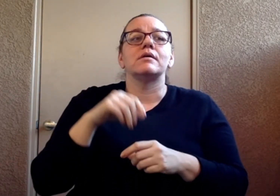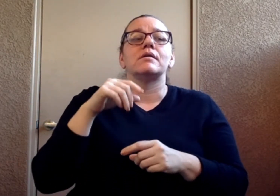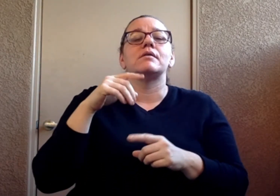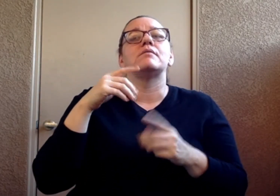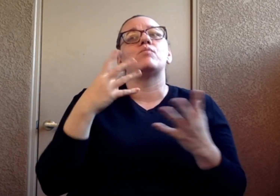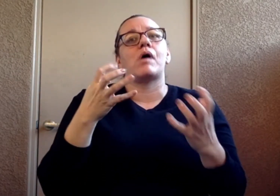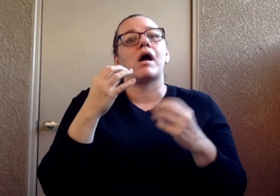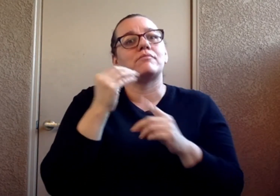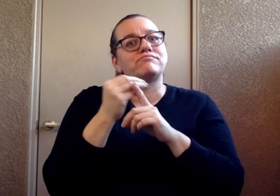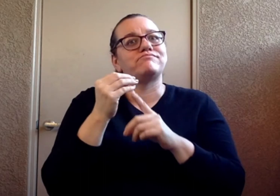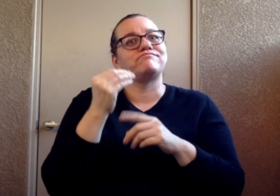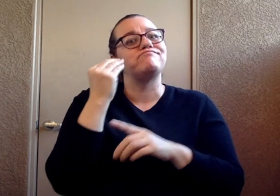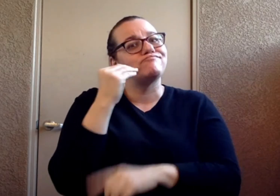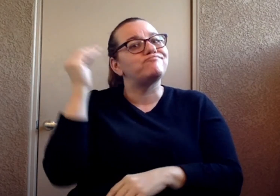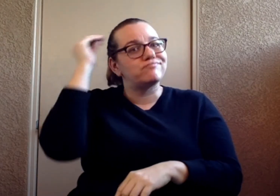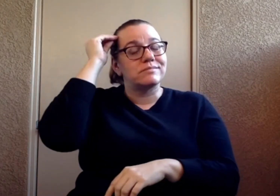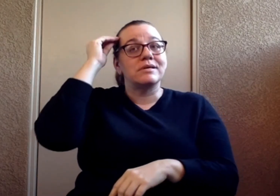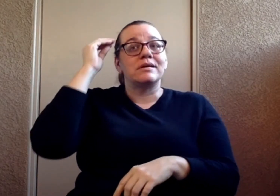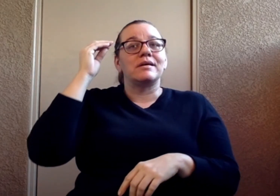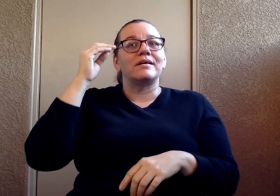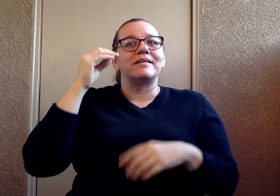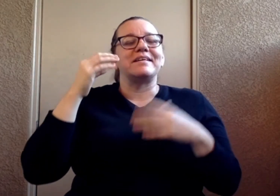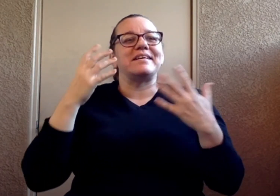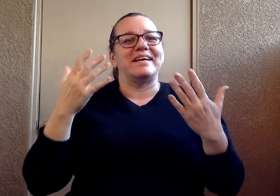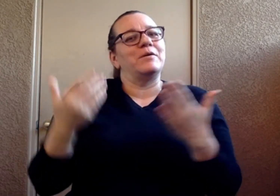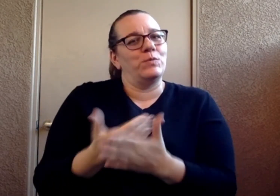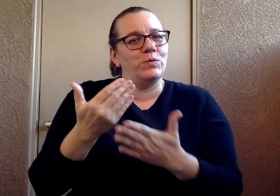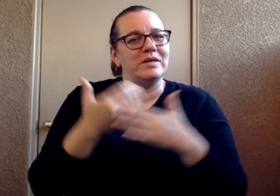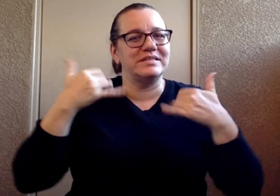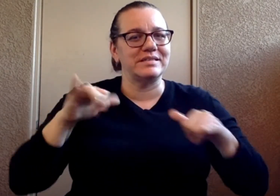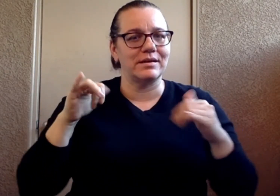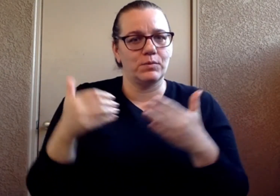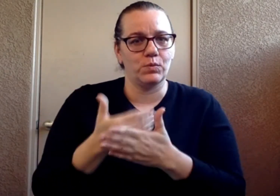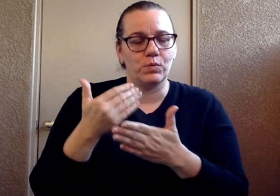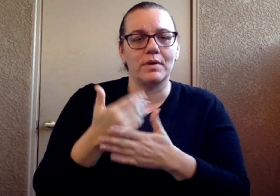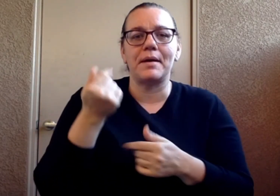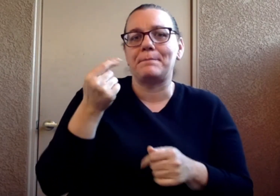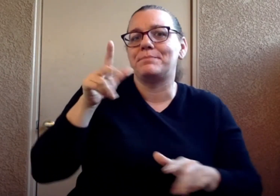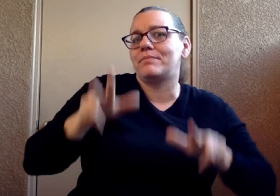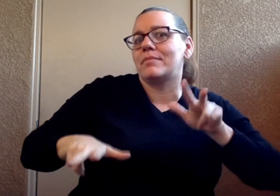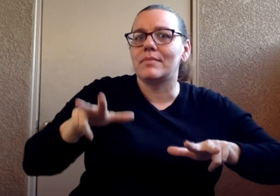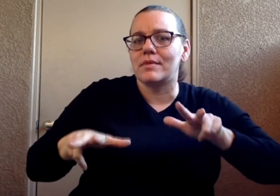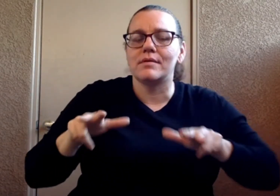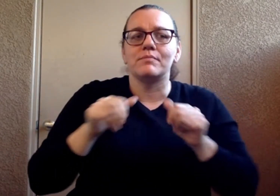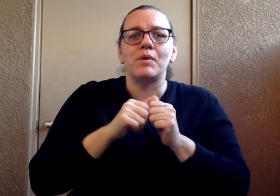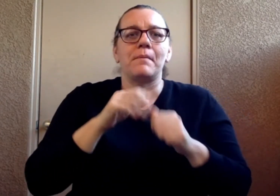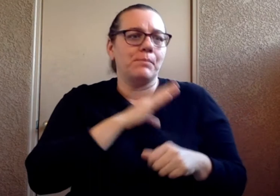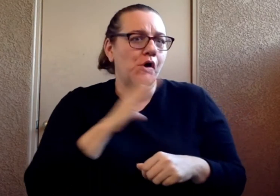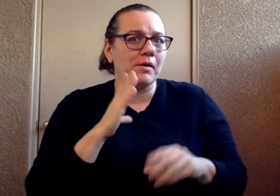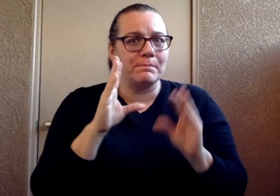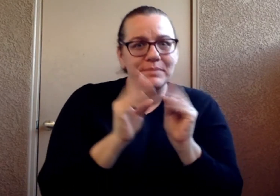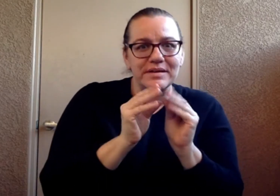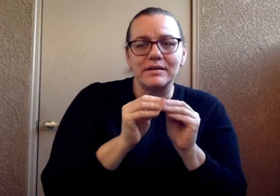Keep in mind that Board Meeting online is still new for us Board of Directors.